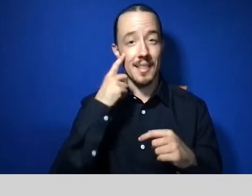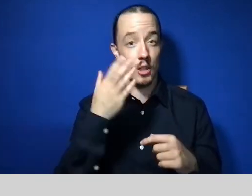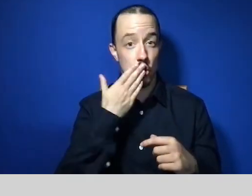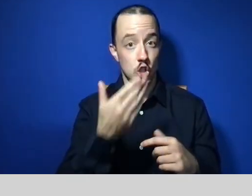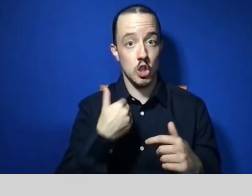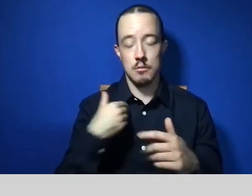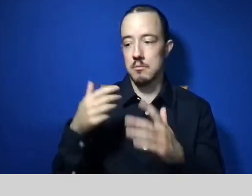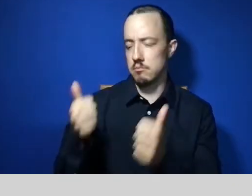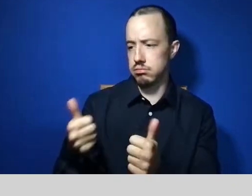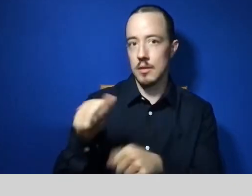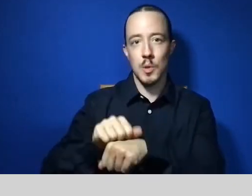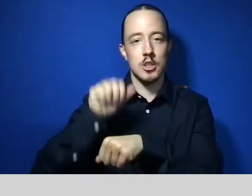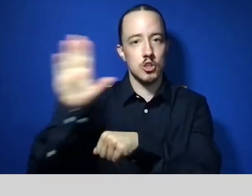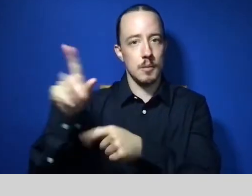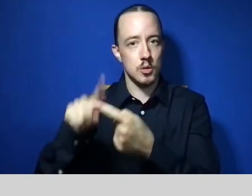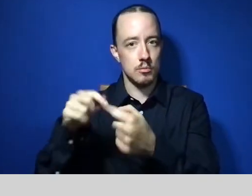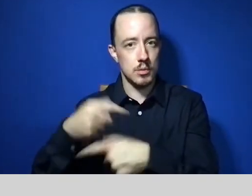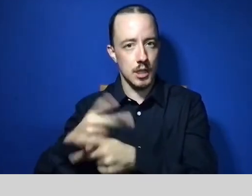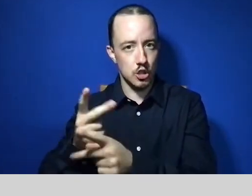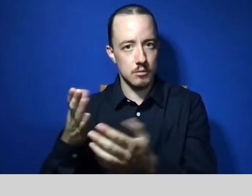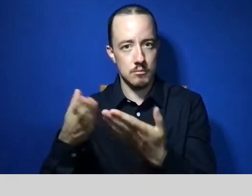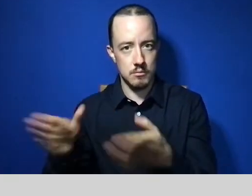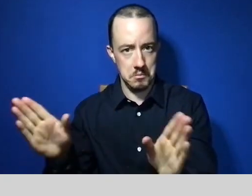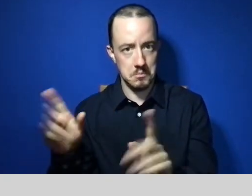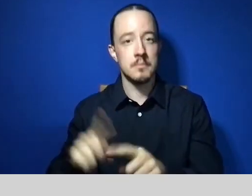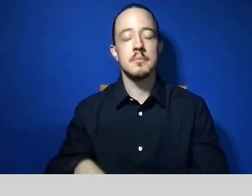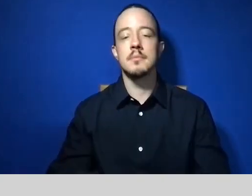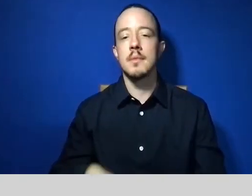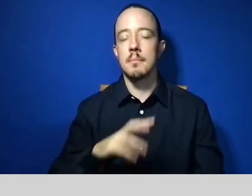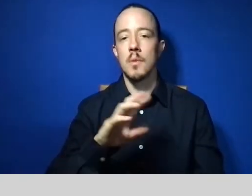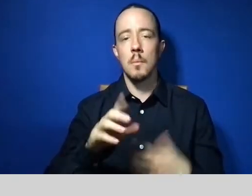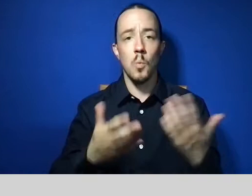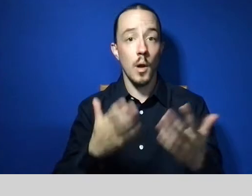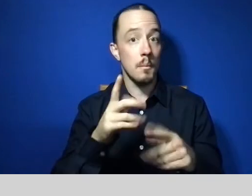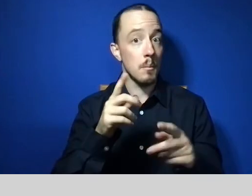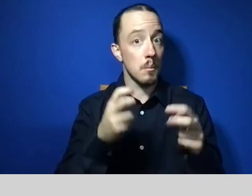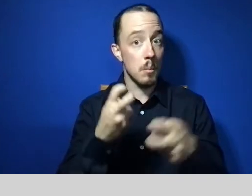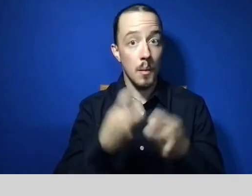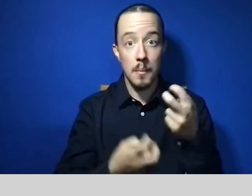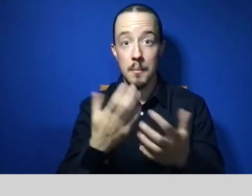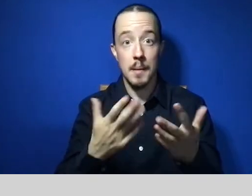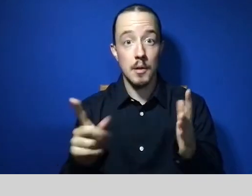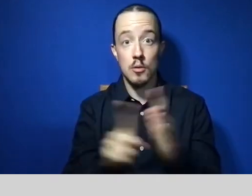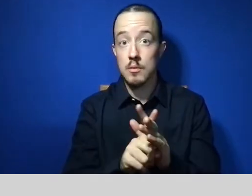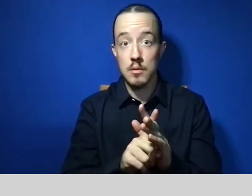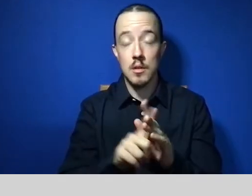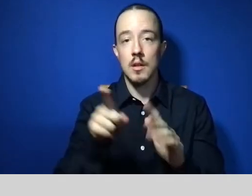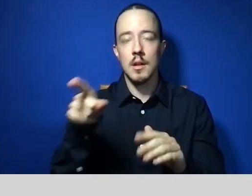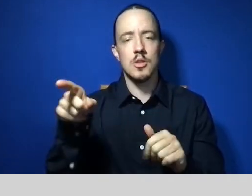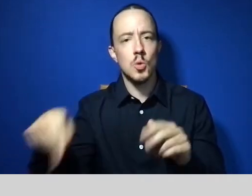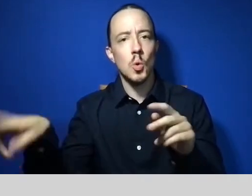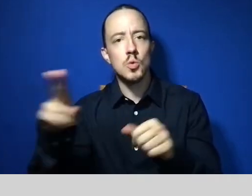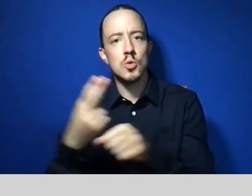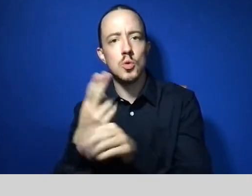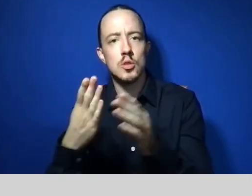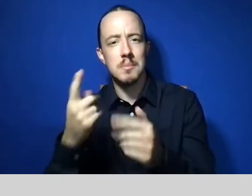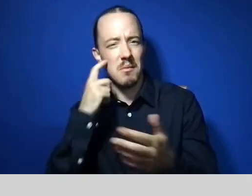And so we think that it's good. We ship it to production. One of the problems that might arise is that those downstream users might recognize that there's a data quality issue.